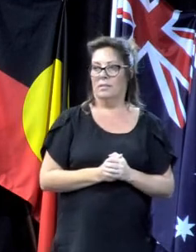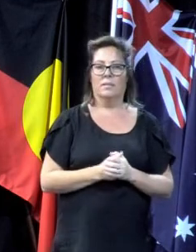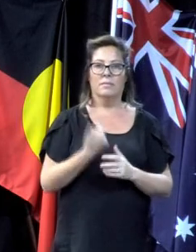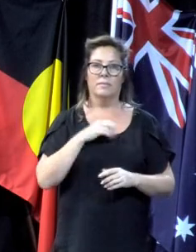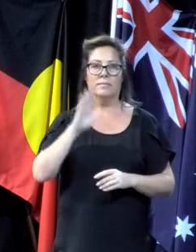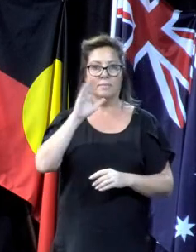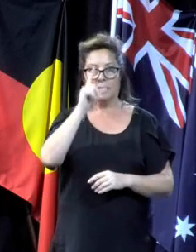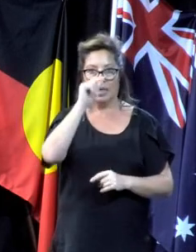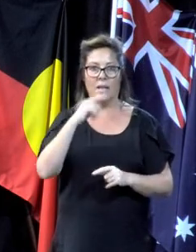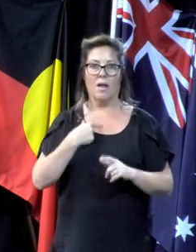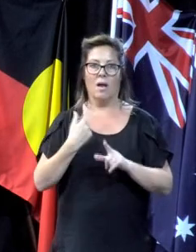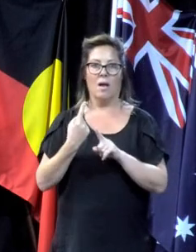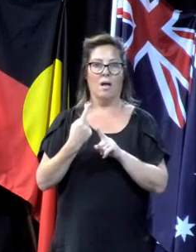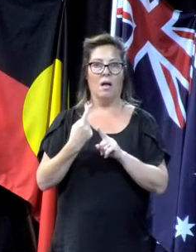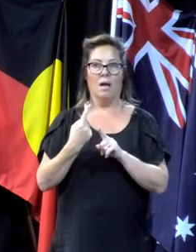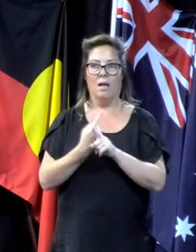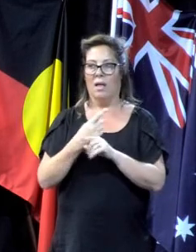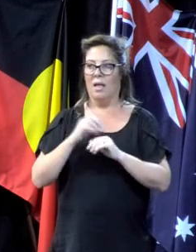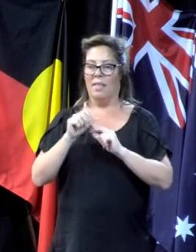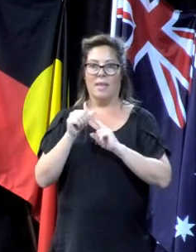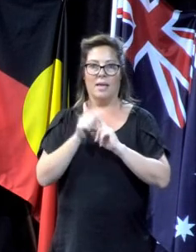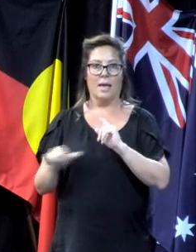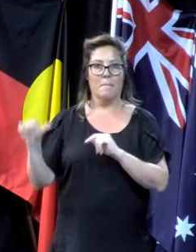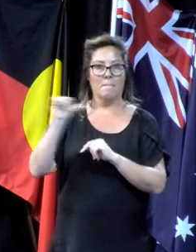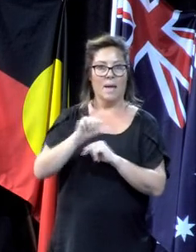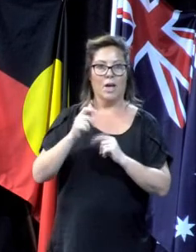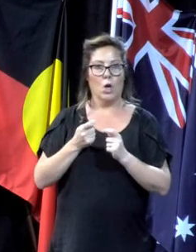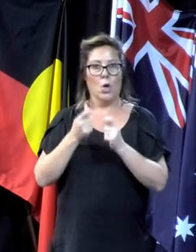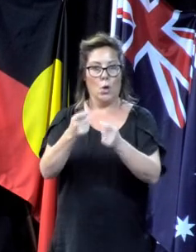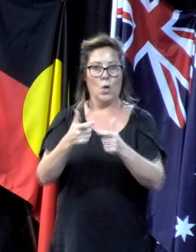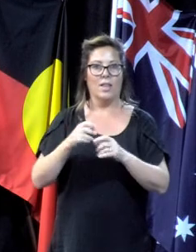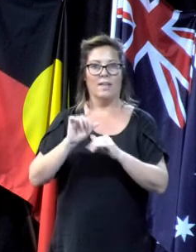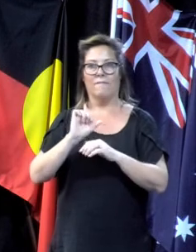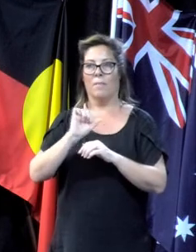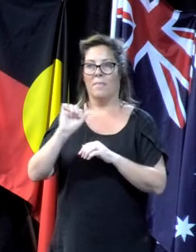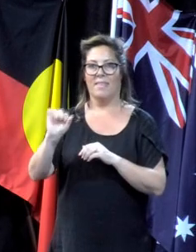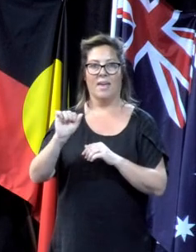back early from their vacations in order to access information on such short